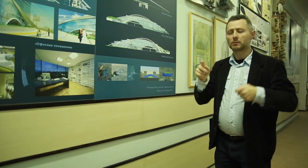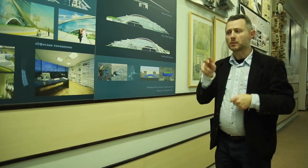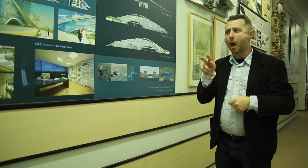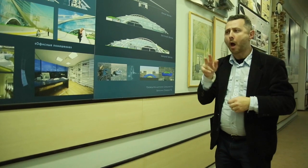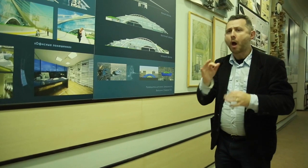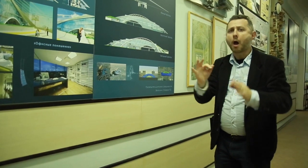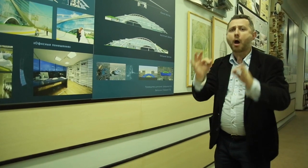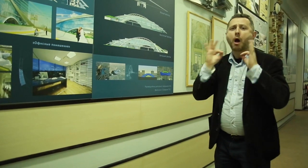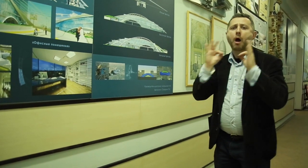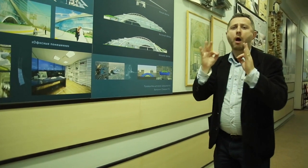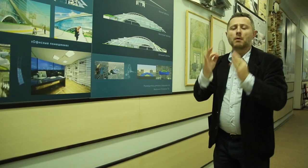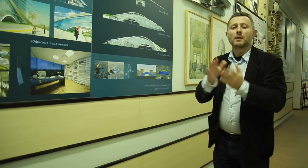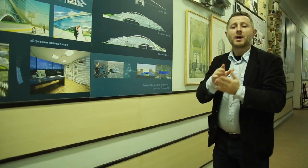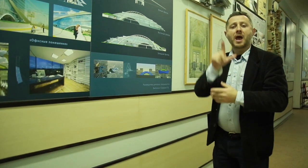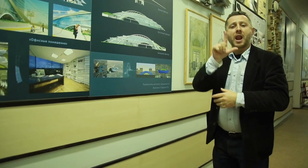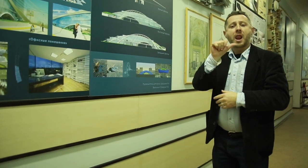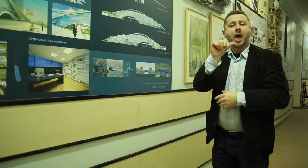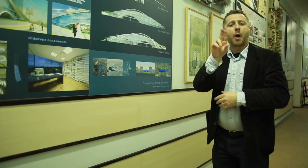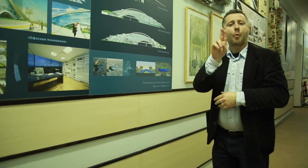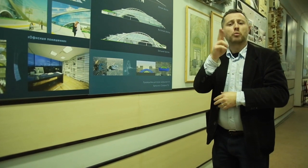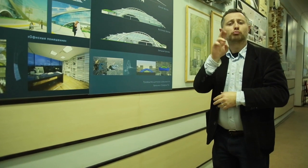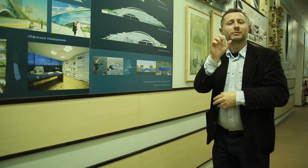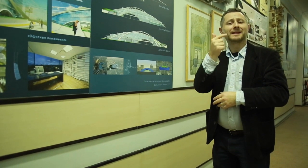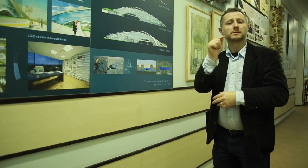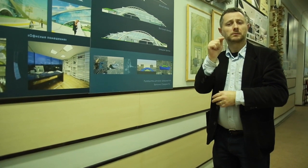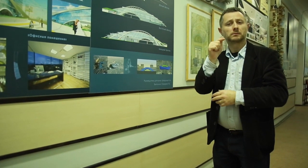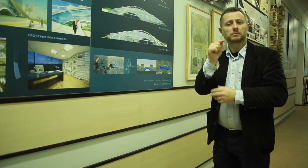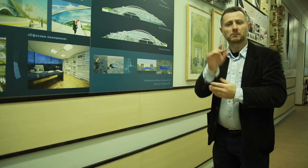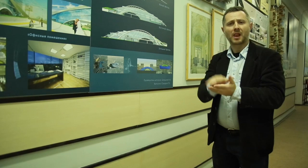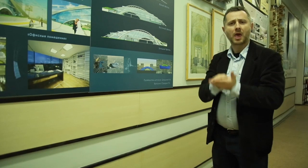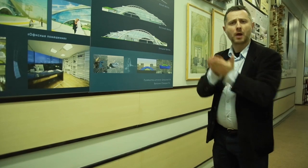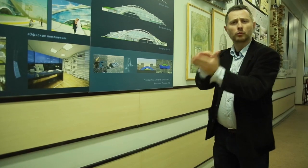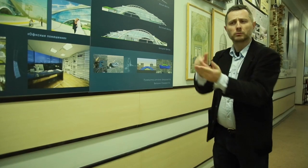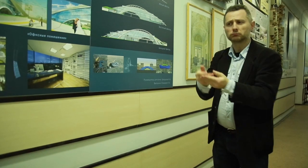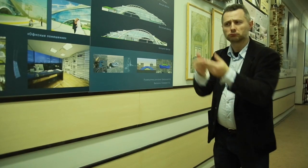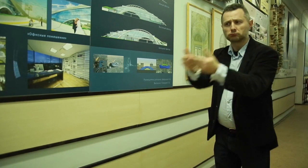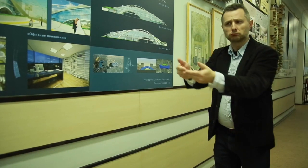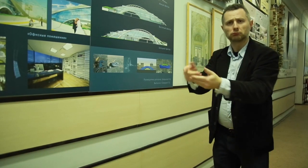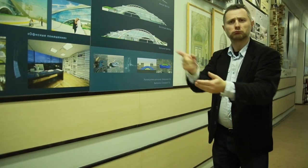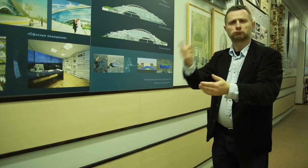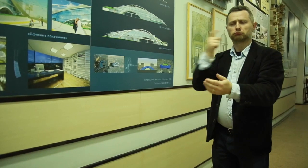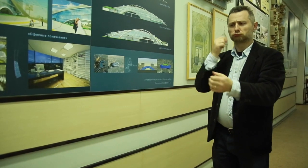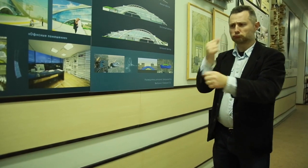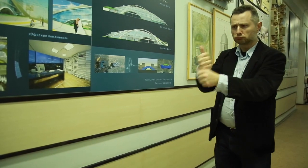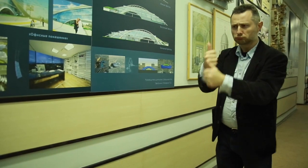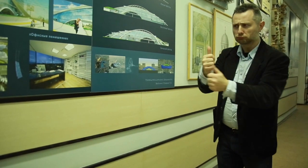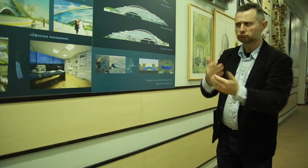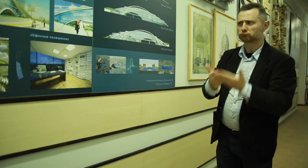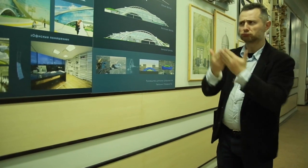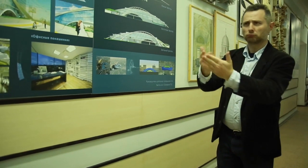actually Pablo’s senior capstone, and when it was submitted to the Ministry of Culture and Education,